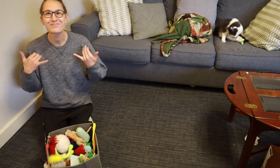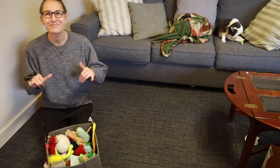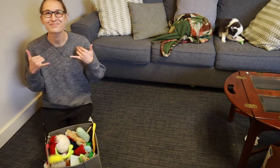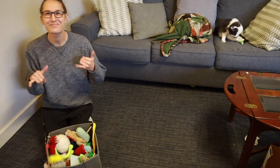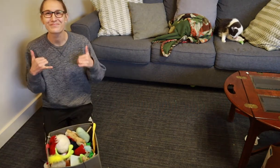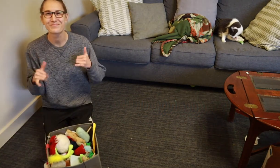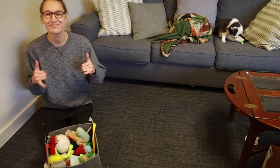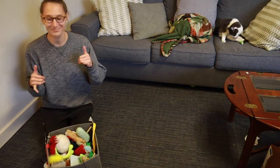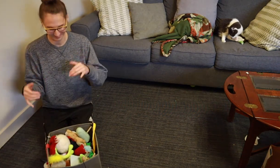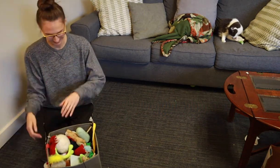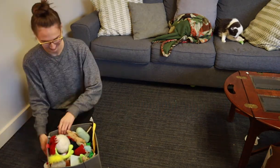Play!